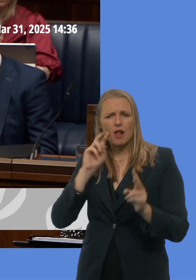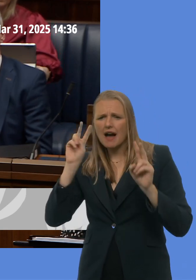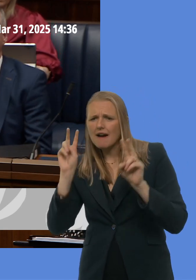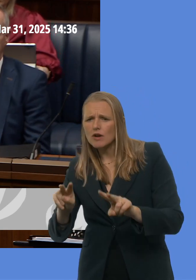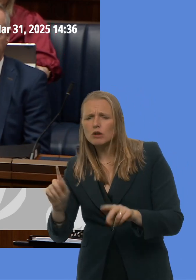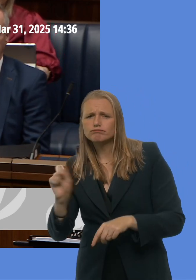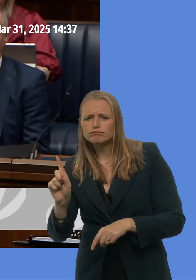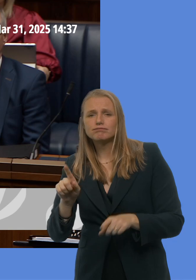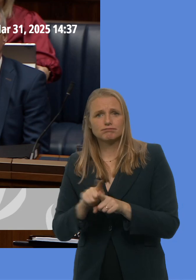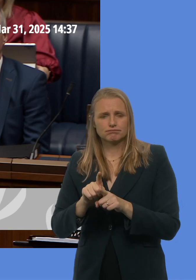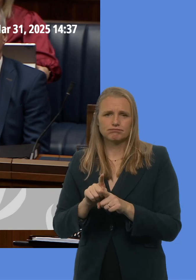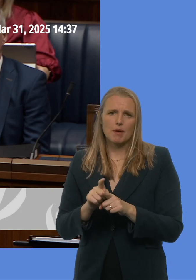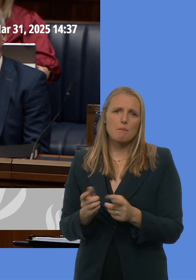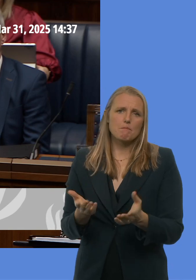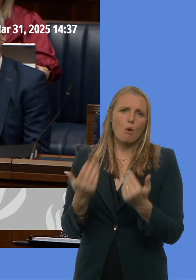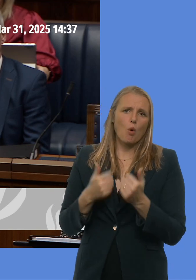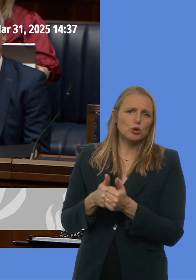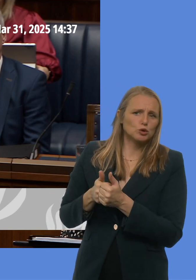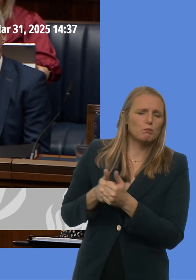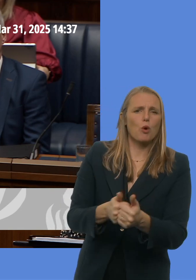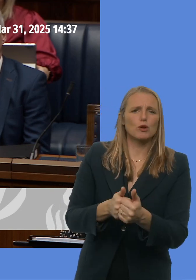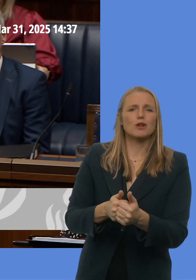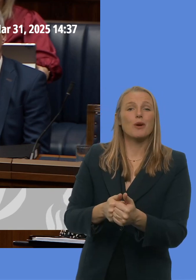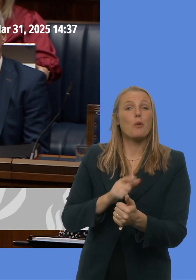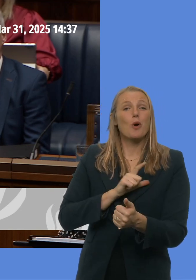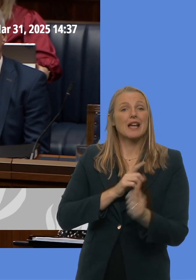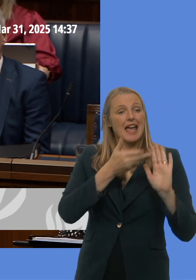support for the tackling of intergenerational trauma, which is emerging.